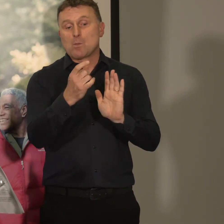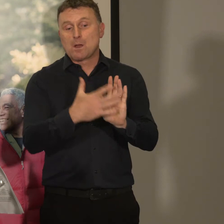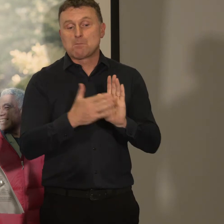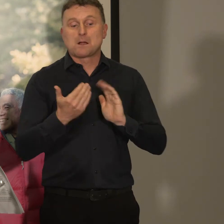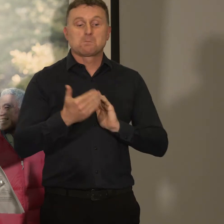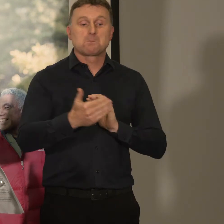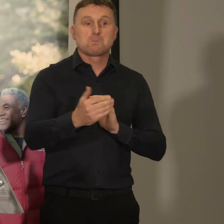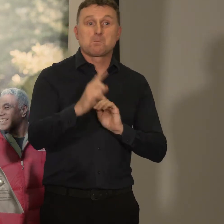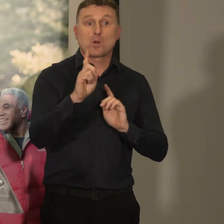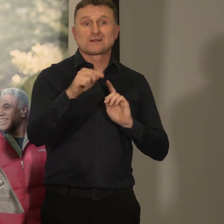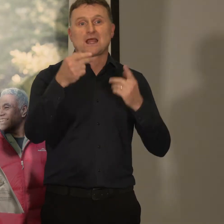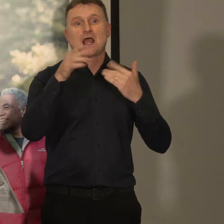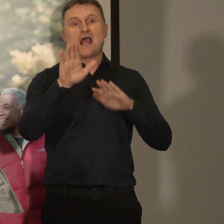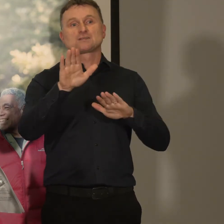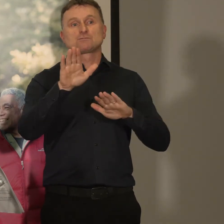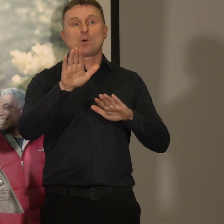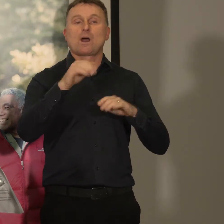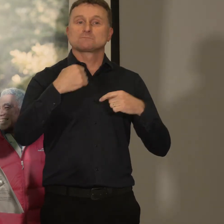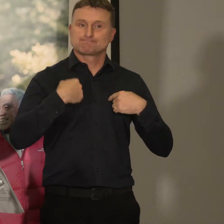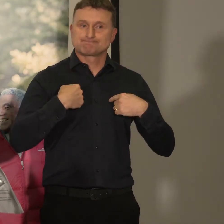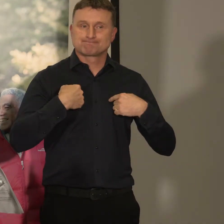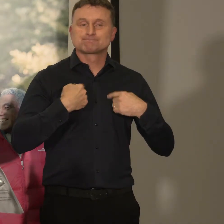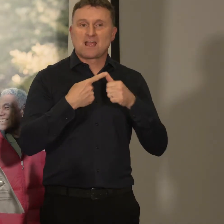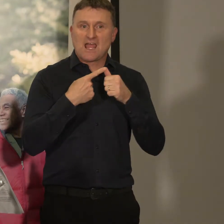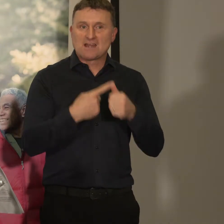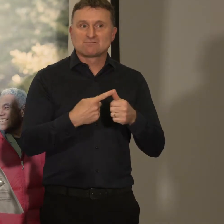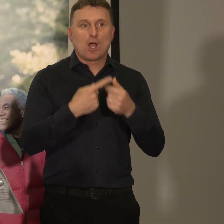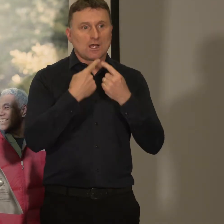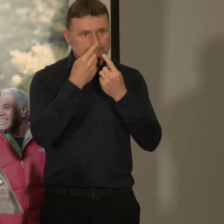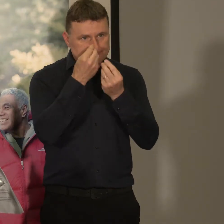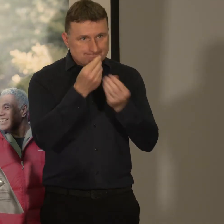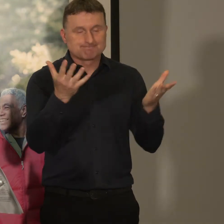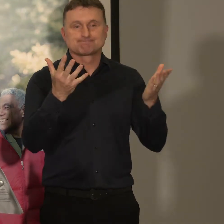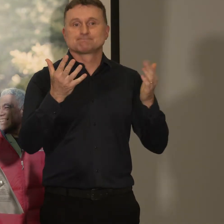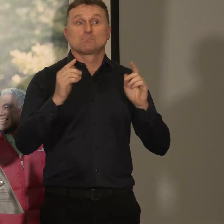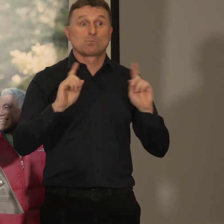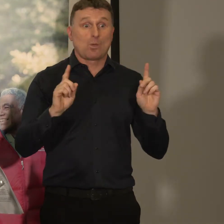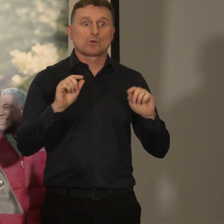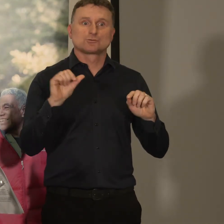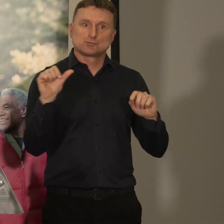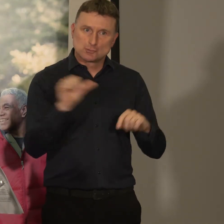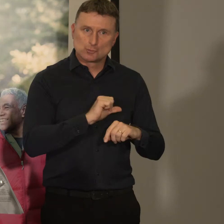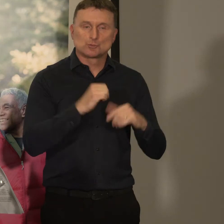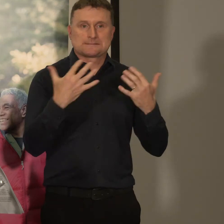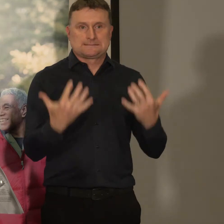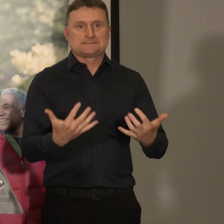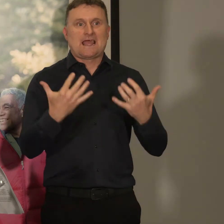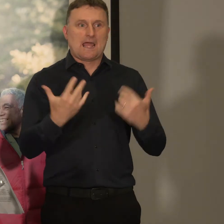for the approach means for us in Aotearoa New Zealand. Our advice remains the same, get